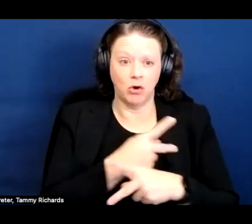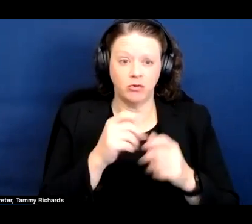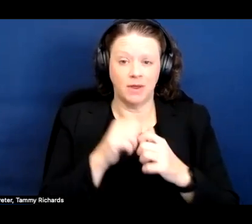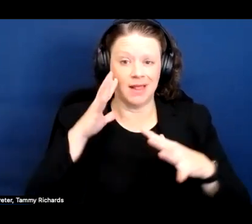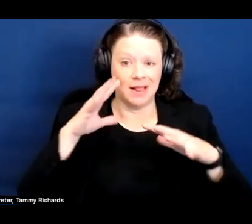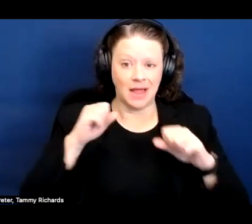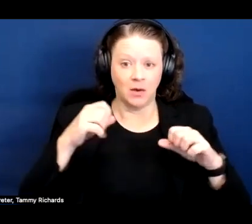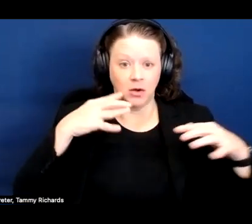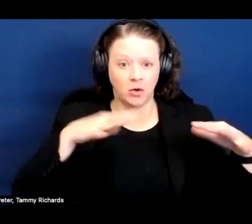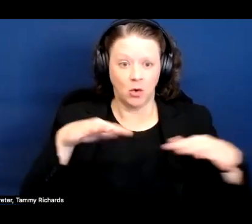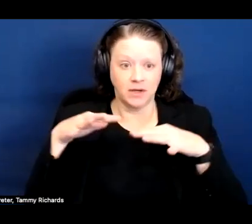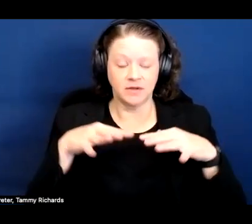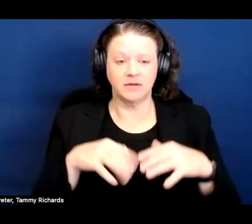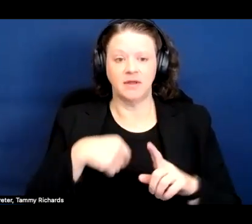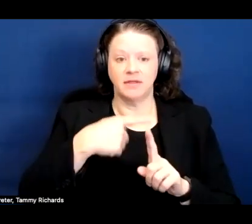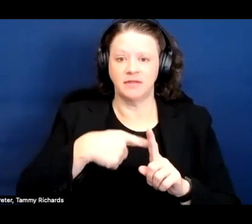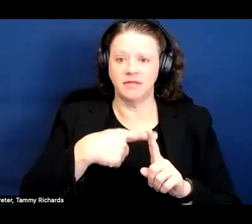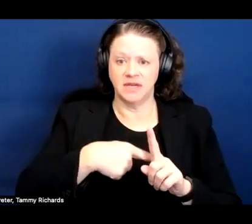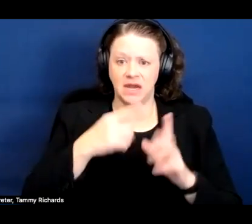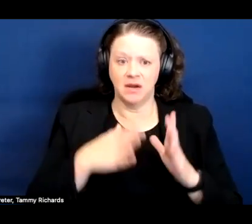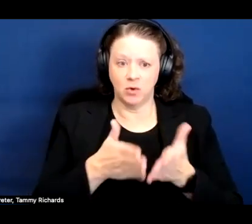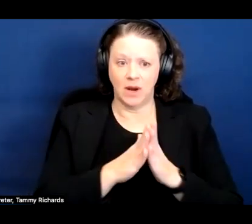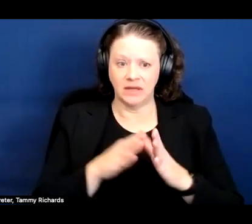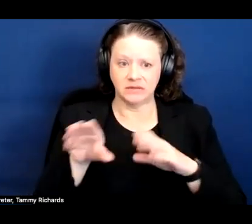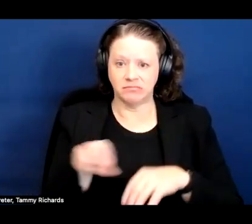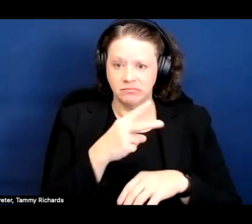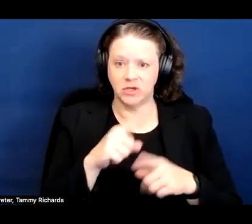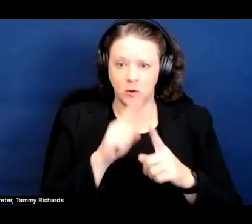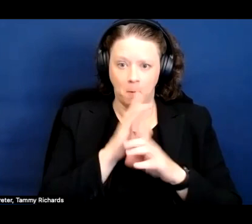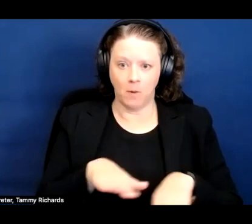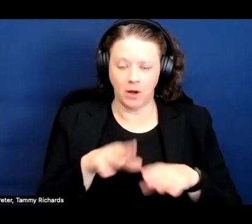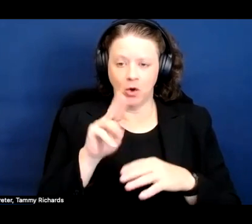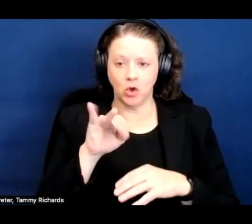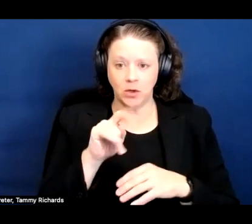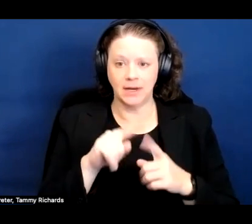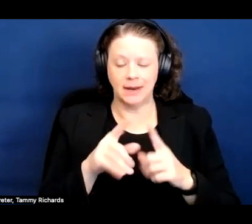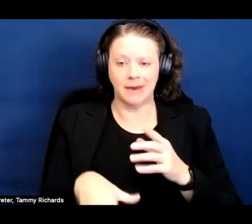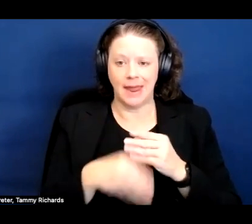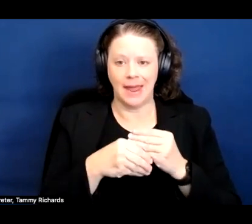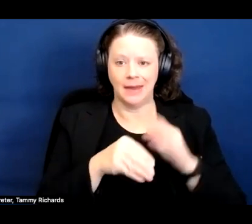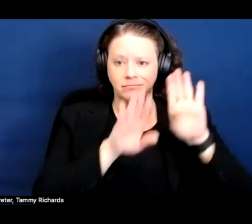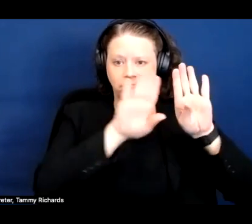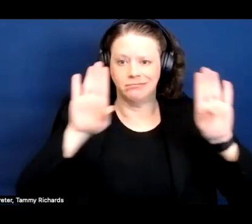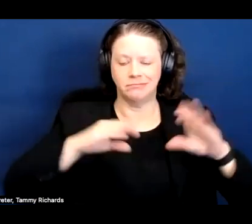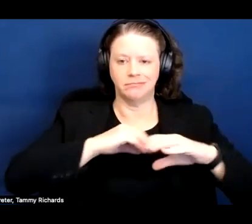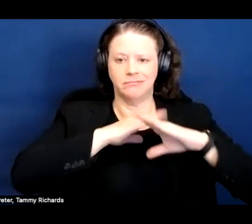for an emotional support dog. There's a cite there. So how does AB 468 impact fair housing rights?